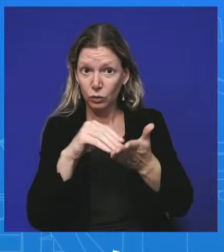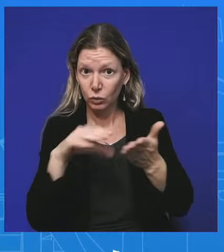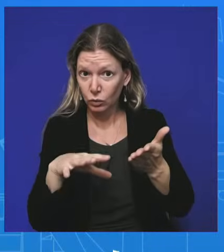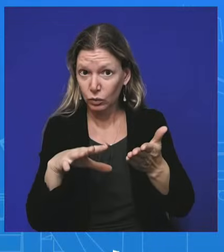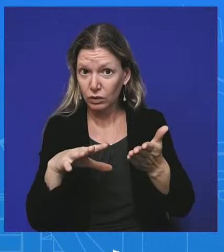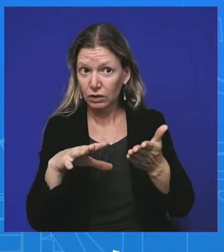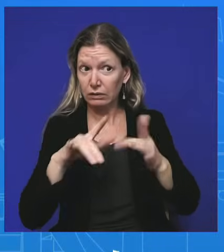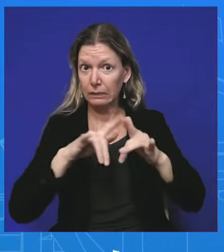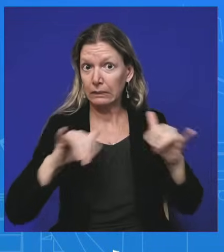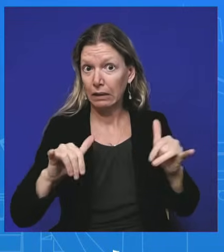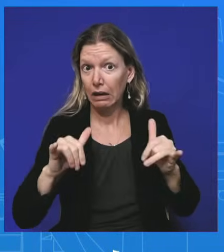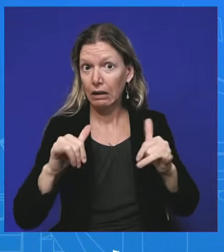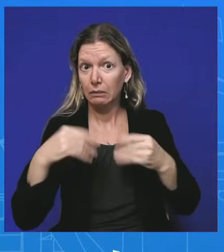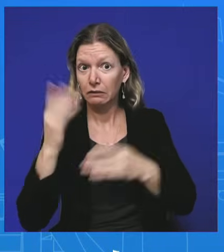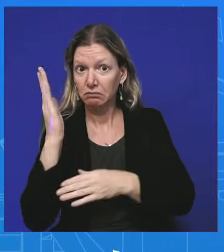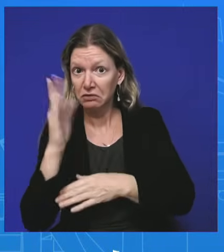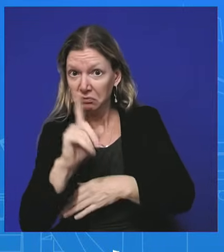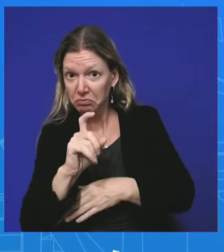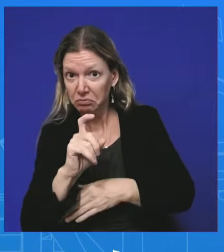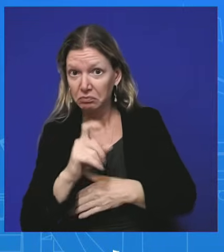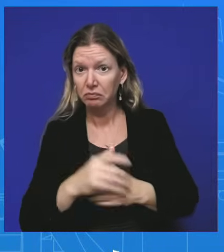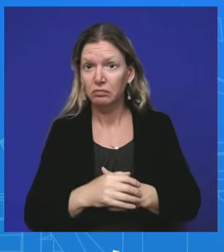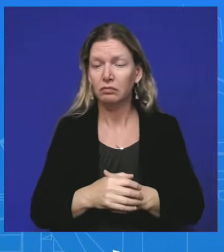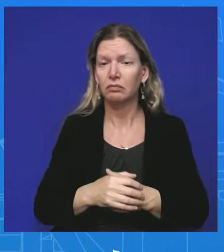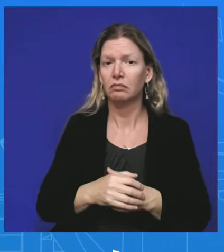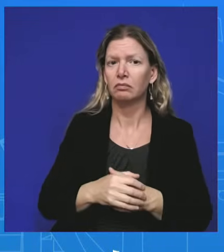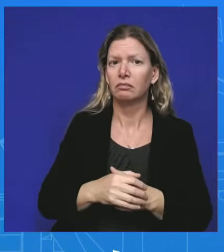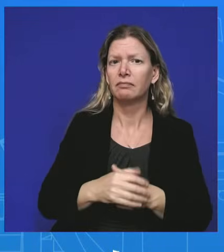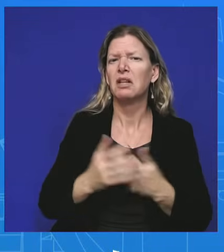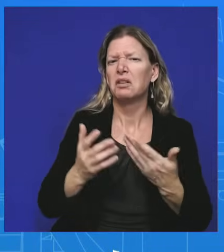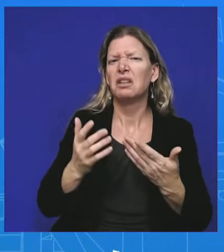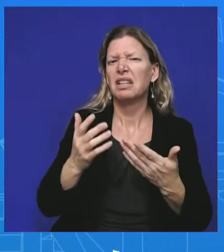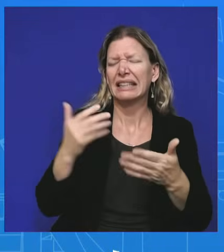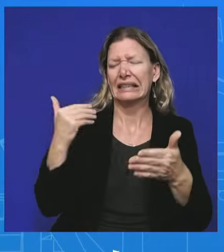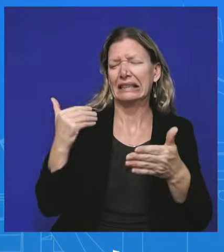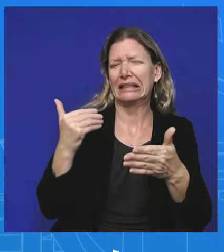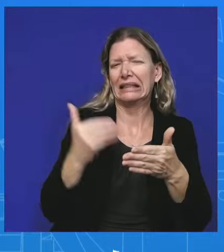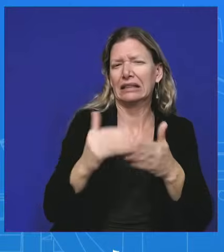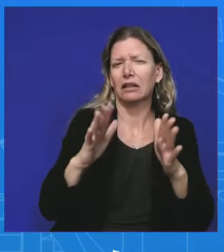Don't have anything for you at this time beyond that. Go ahead. The Press: Yeah. I wanted to kind of follow up on that. Ms. Jean-Pierre: Yeah, yeah. The Press: A lot of --